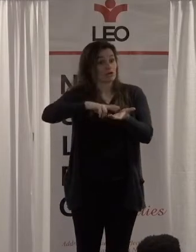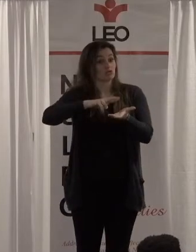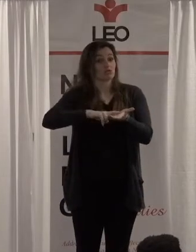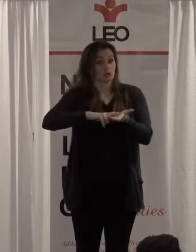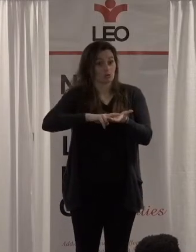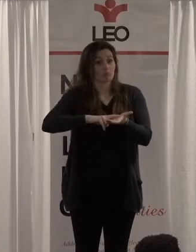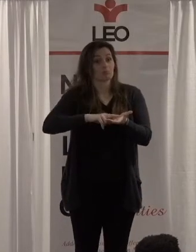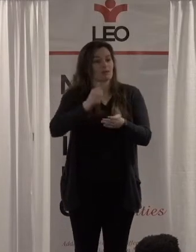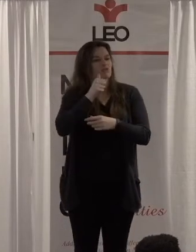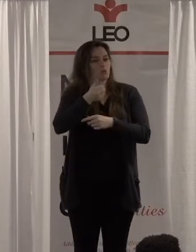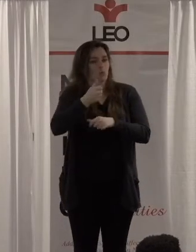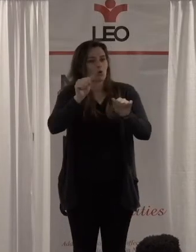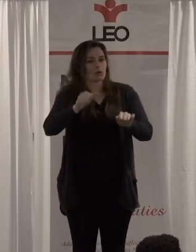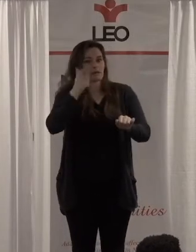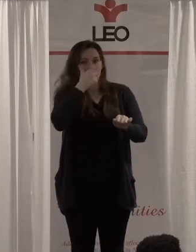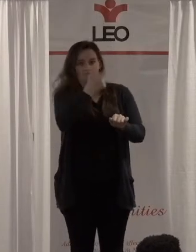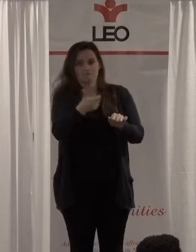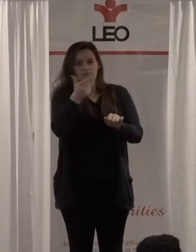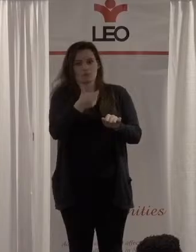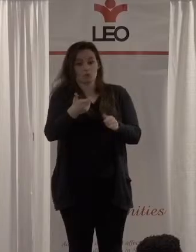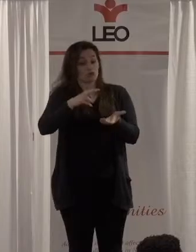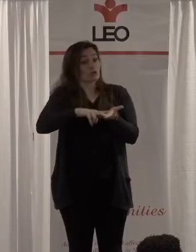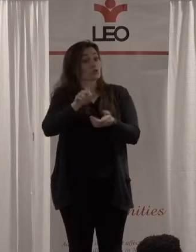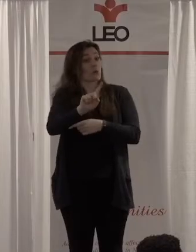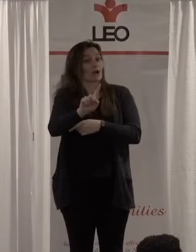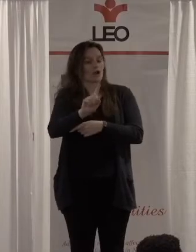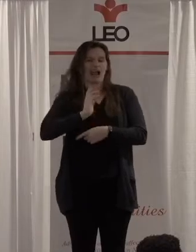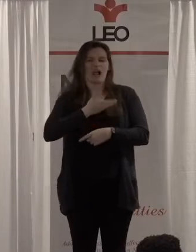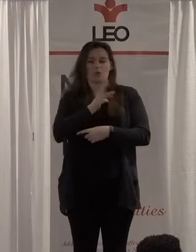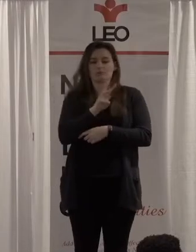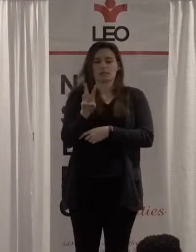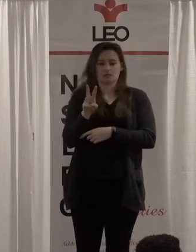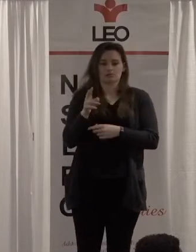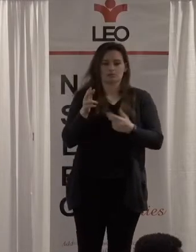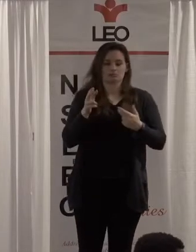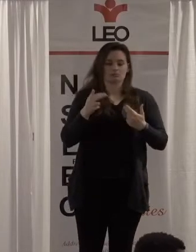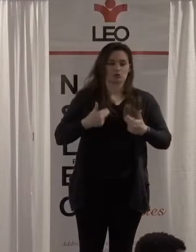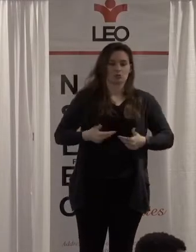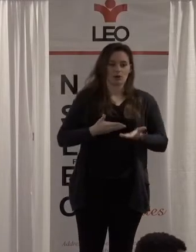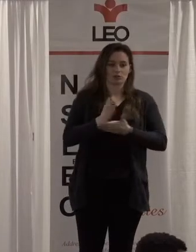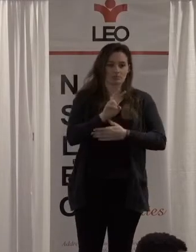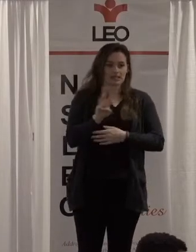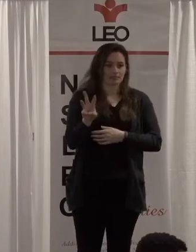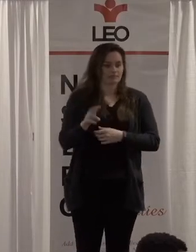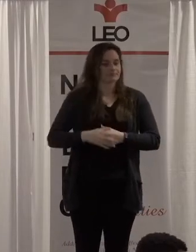THROUGH THE HUMAN RIGHTS COMMISSION WEBSITE AND I ALSO CAN ENCOURAGE YOU